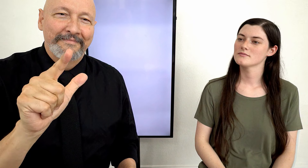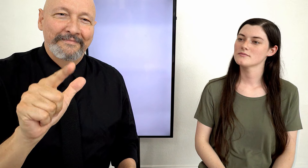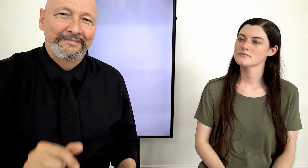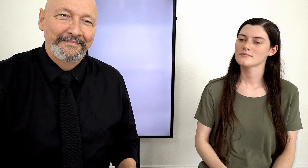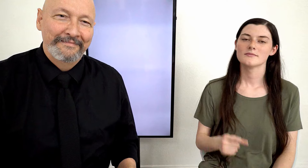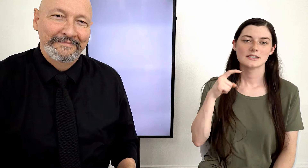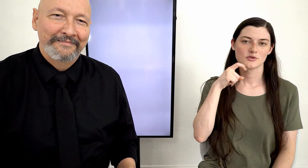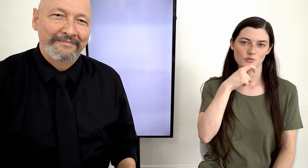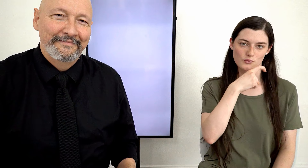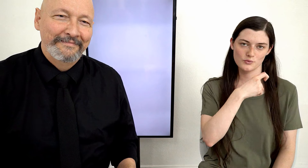cereal